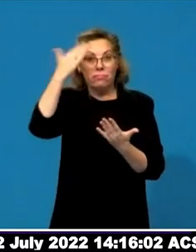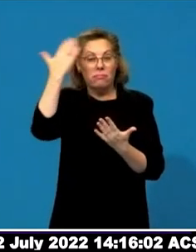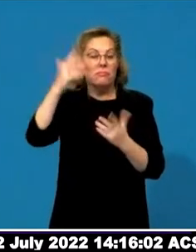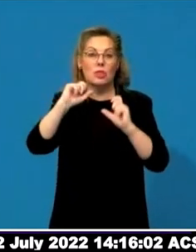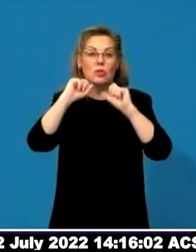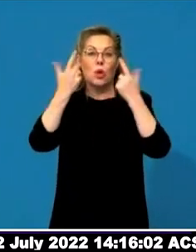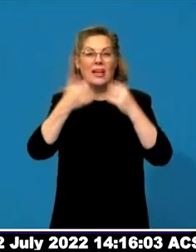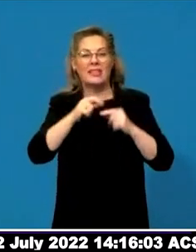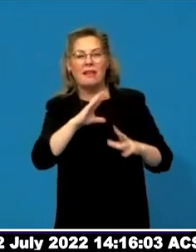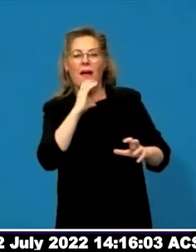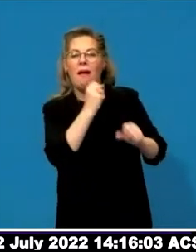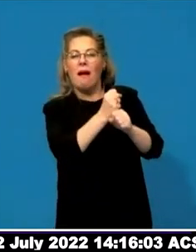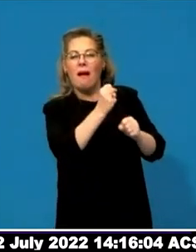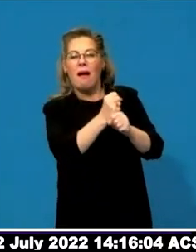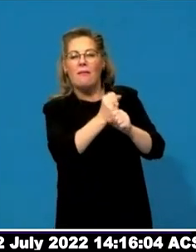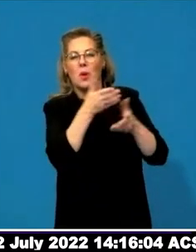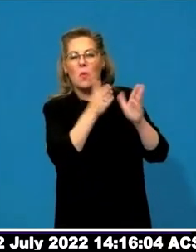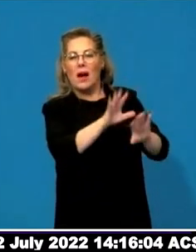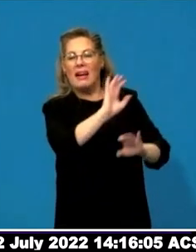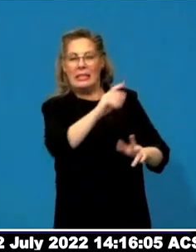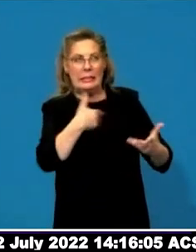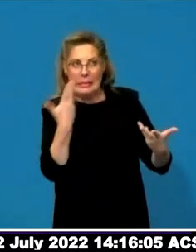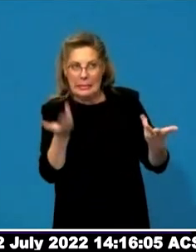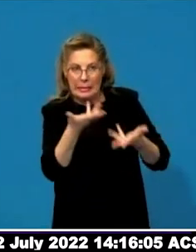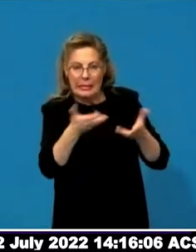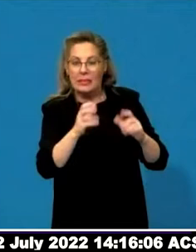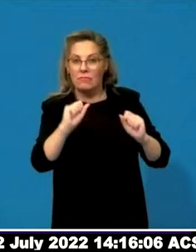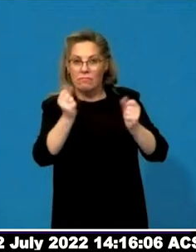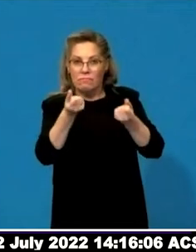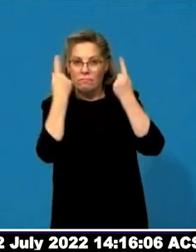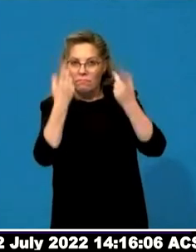Does that mean the organisations that help, what,